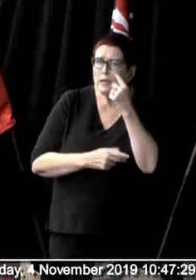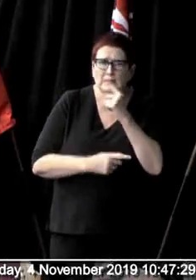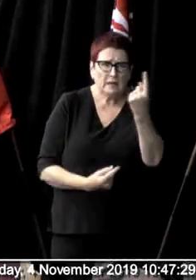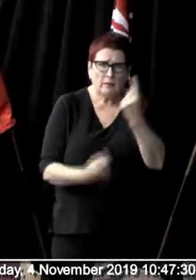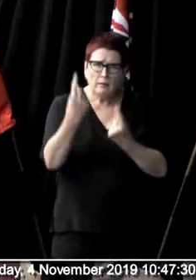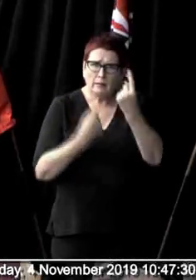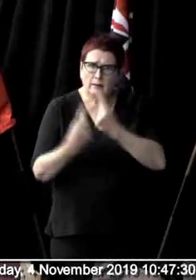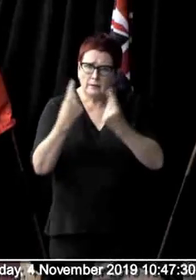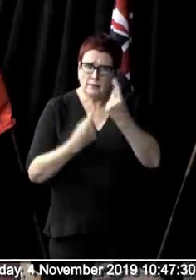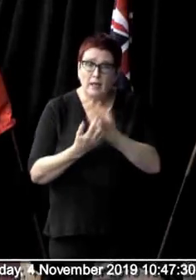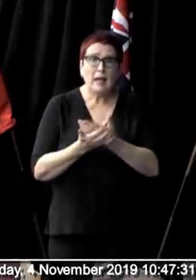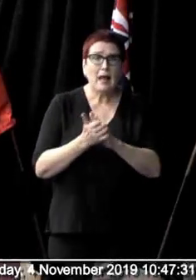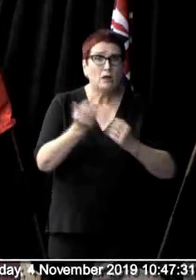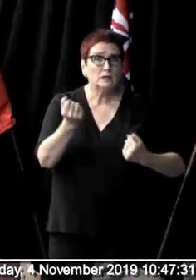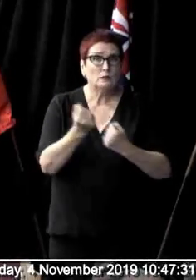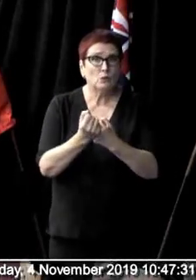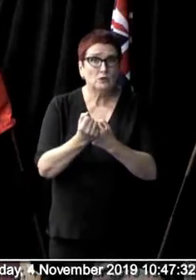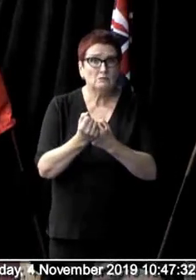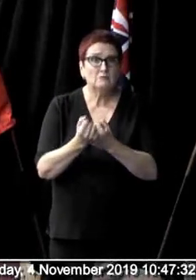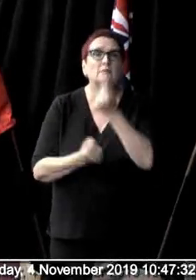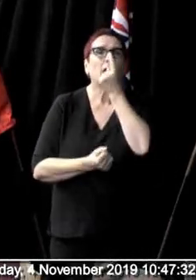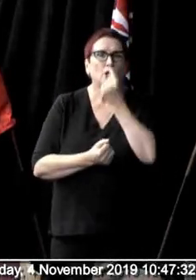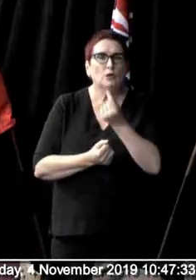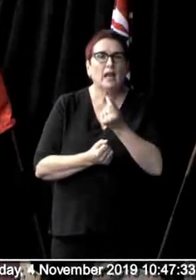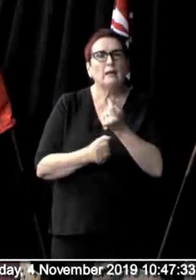is by allowing them to give evidence under a pseudonym,